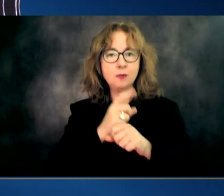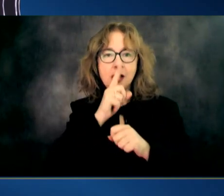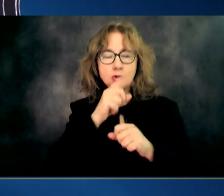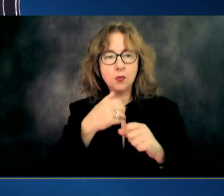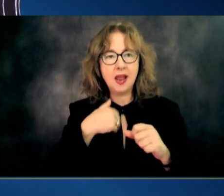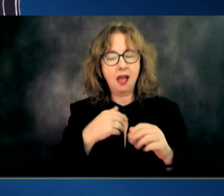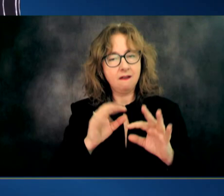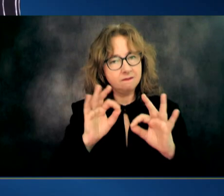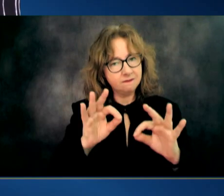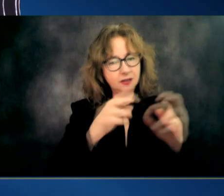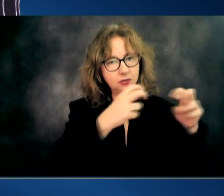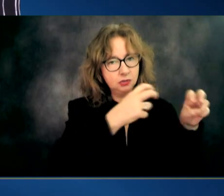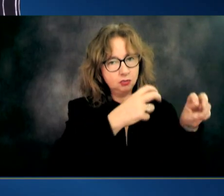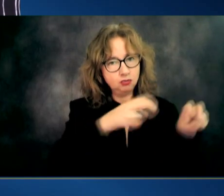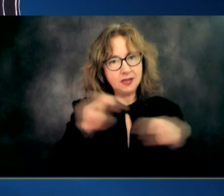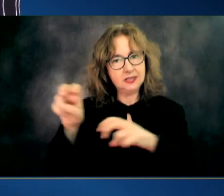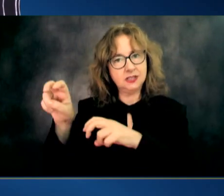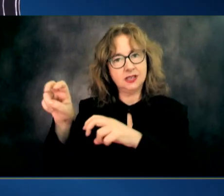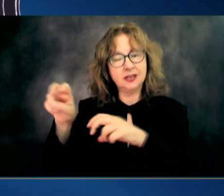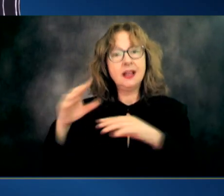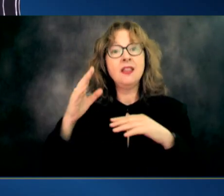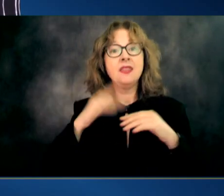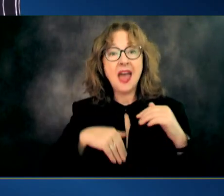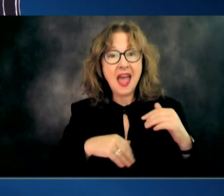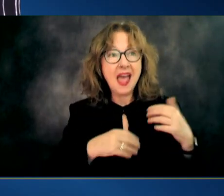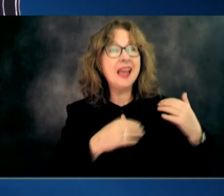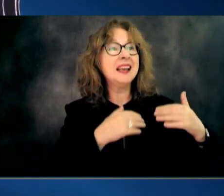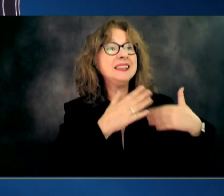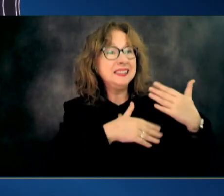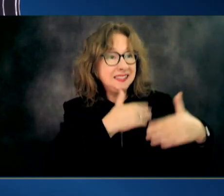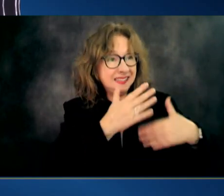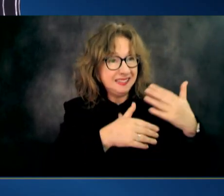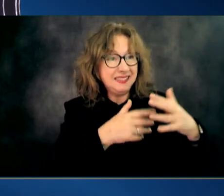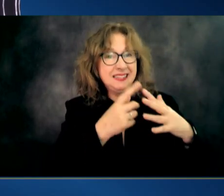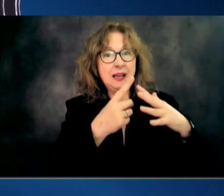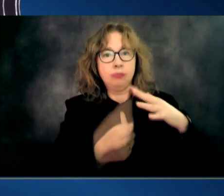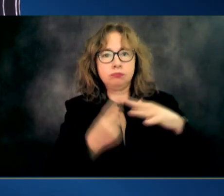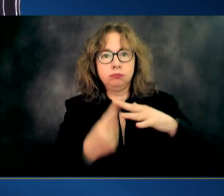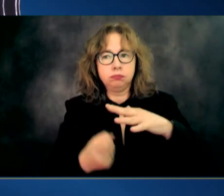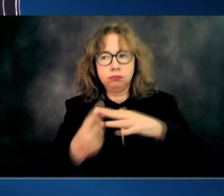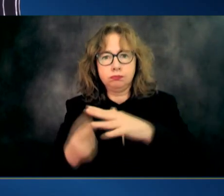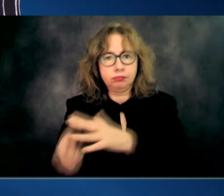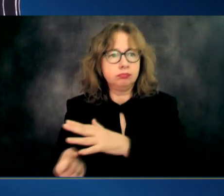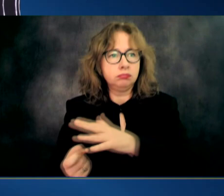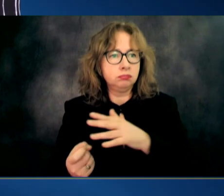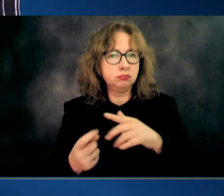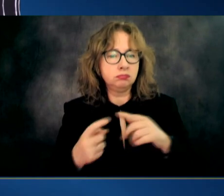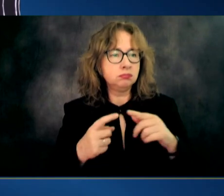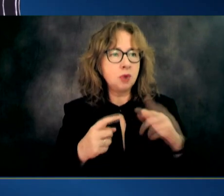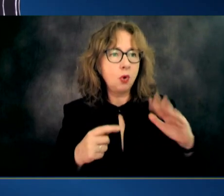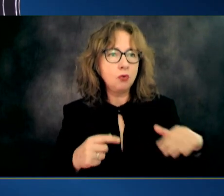so that we don't lose, you know, any one from the pediatric side into adult care.